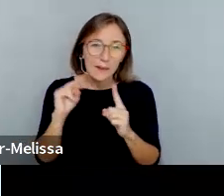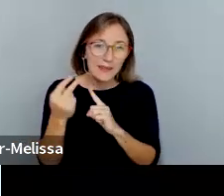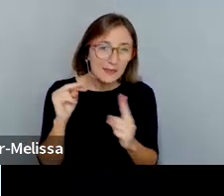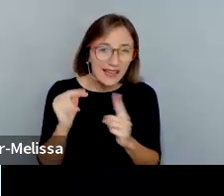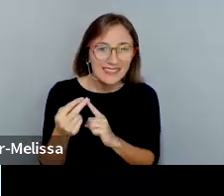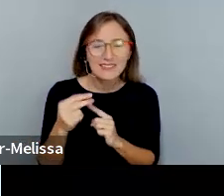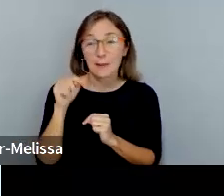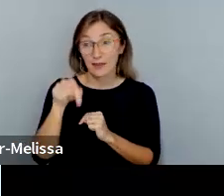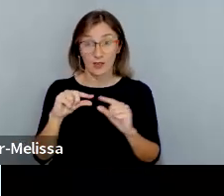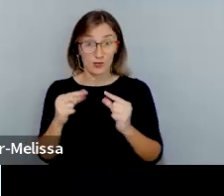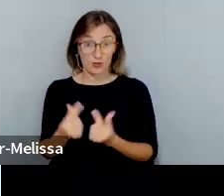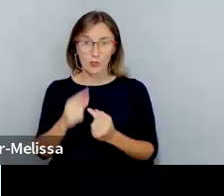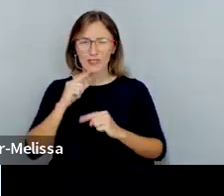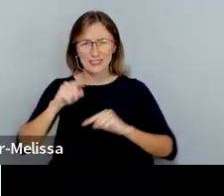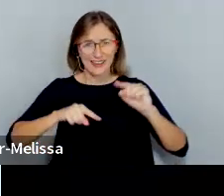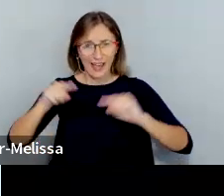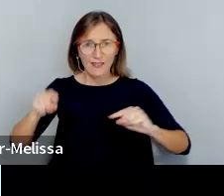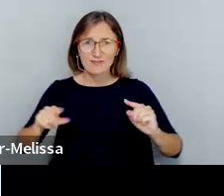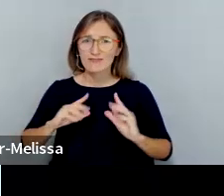able to connect you however we can so you can help us rewrite history from